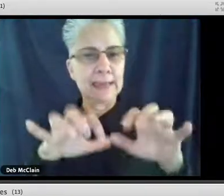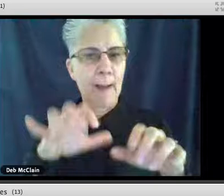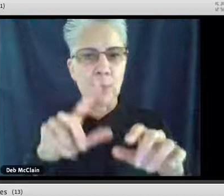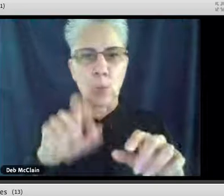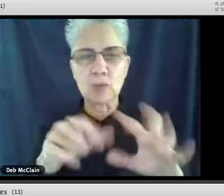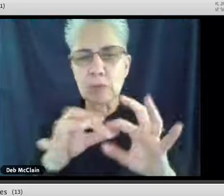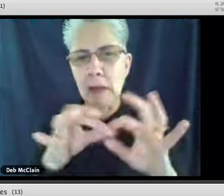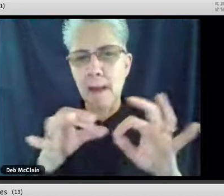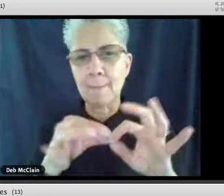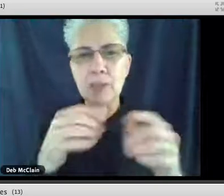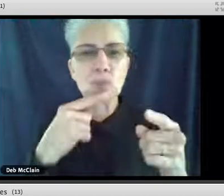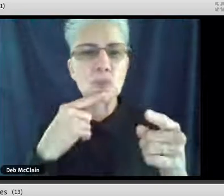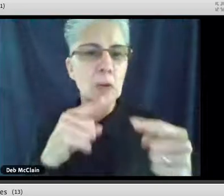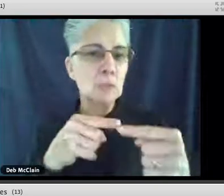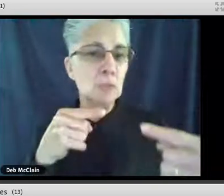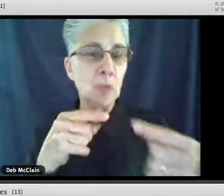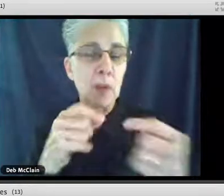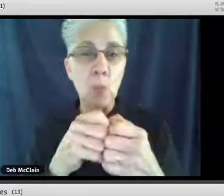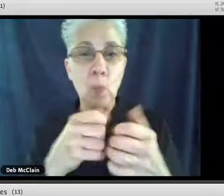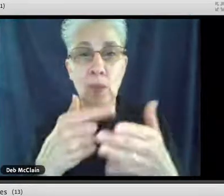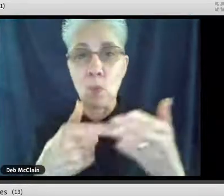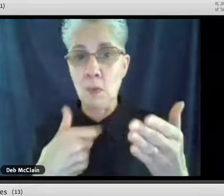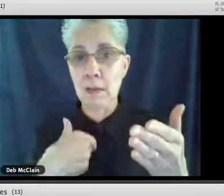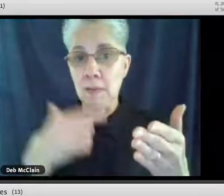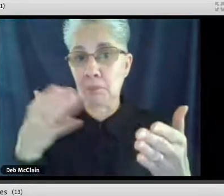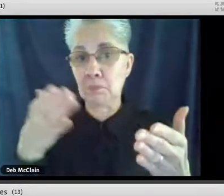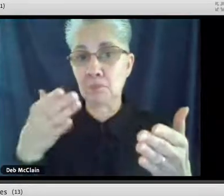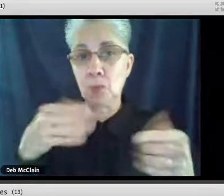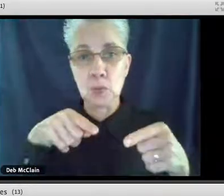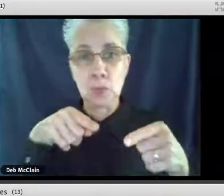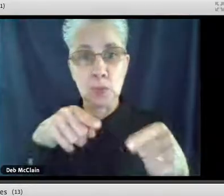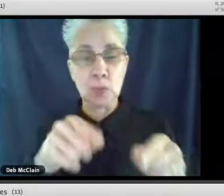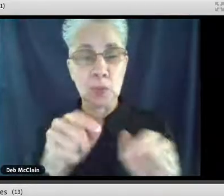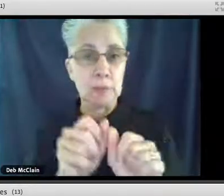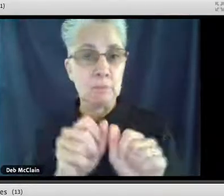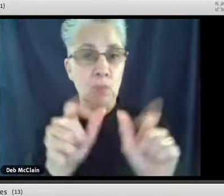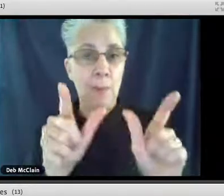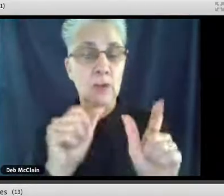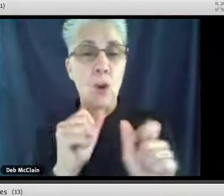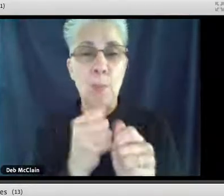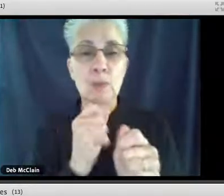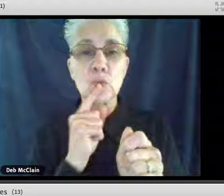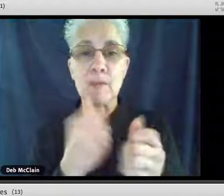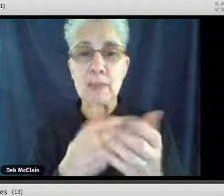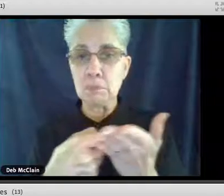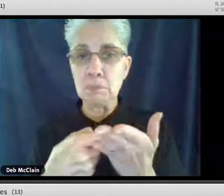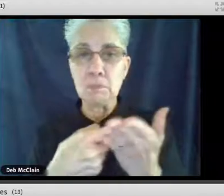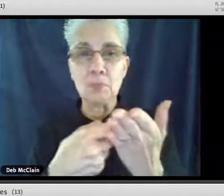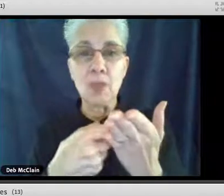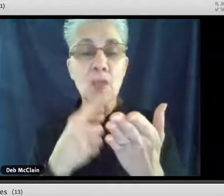your agreements or disagreements with me into that chat box, and we will make sure everything is addressed. The more we all chat together,